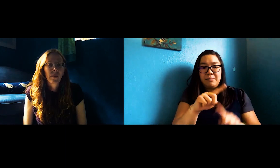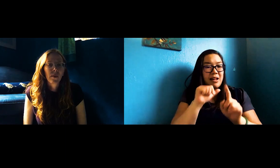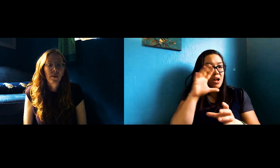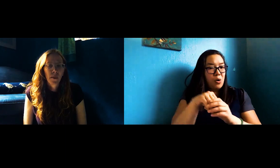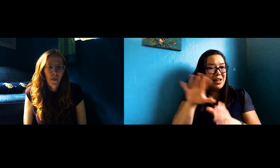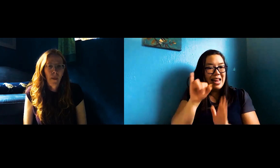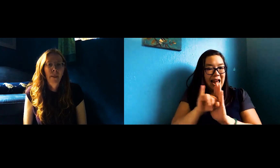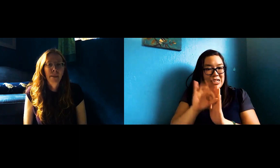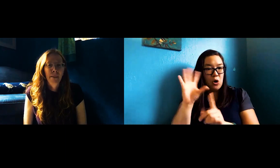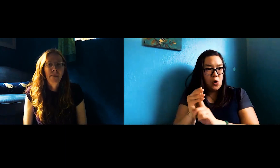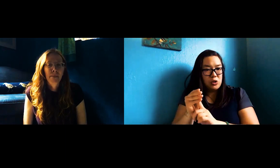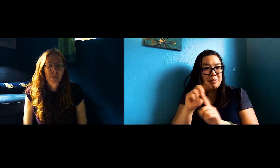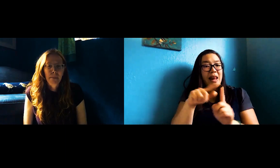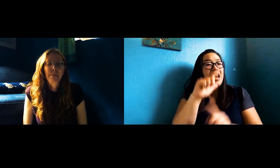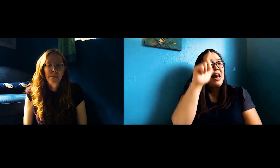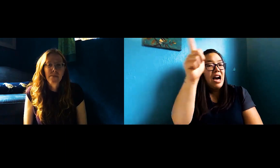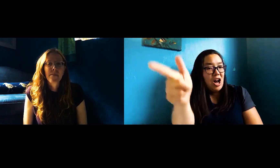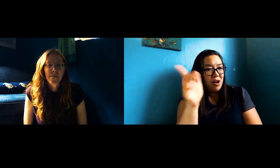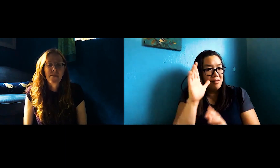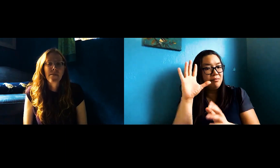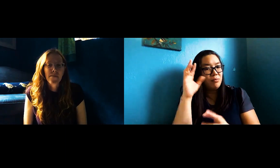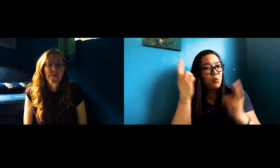finding a niche that often doesn't incorporate cultural identity until later in their journey